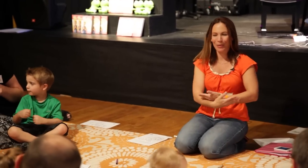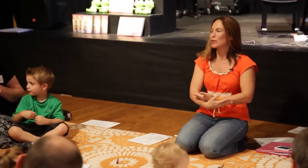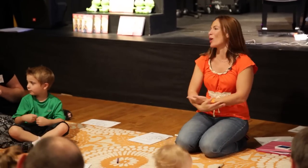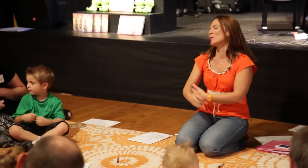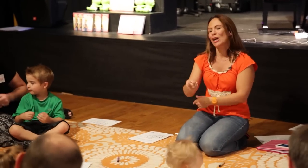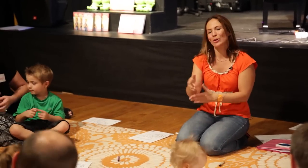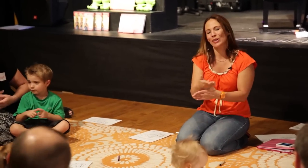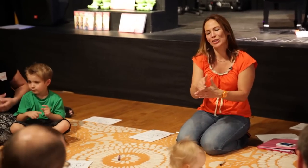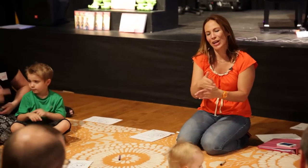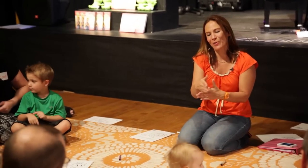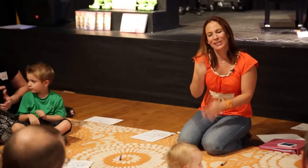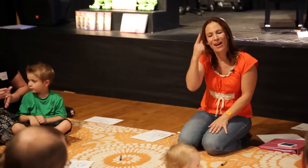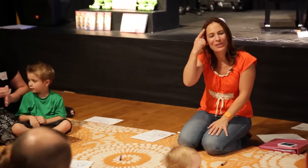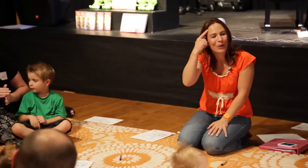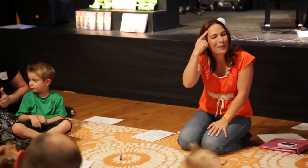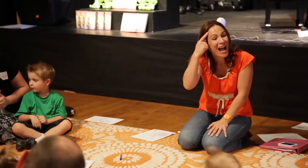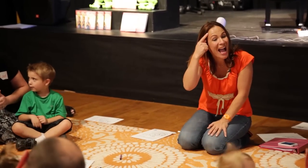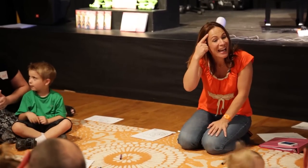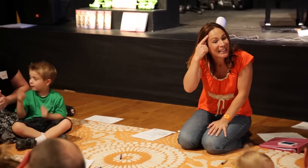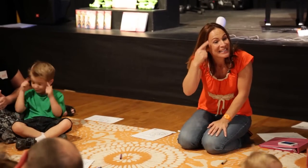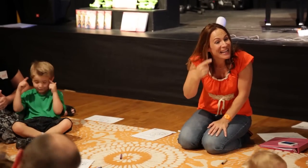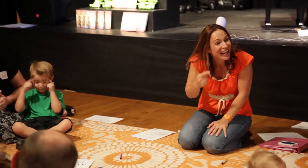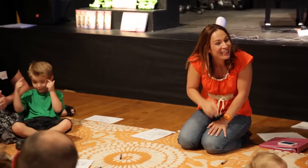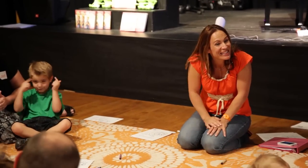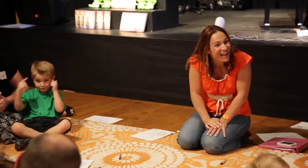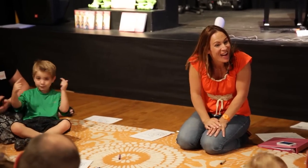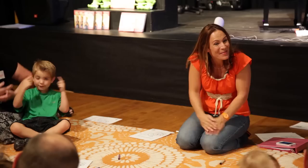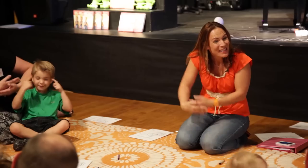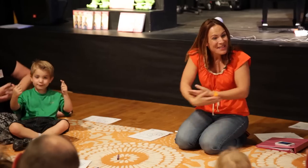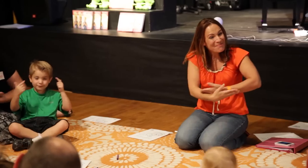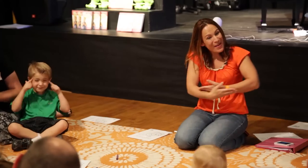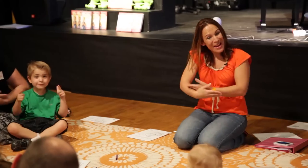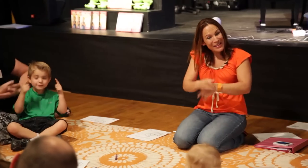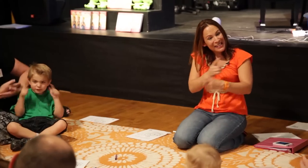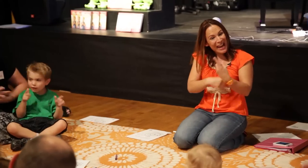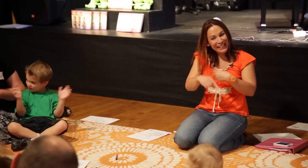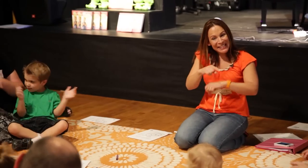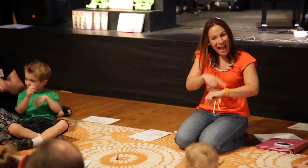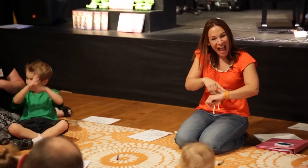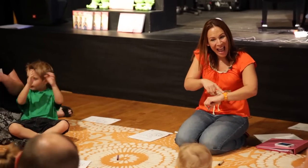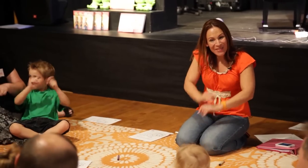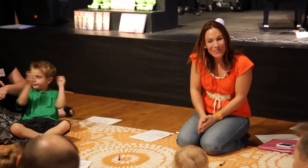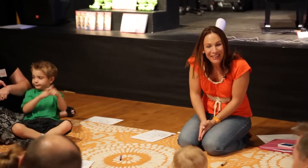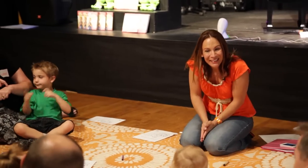He's playing drums. You can share what's on your mind Good job. Baby signing time